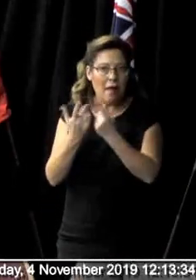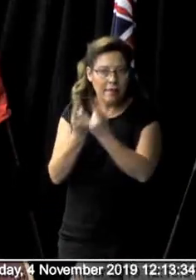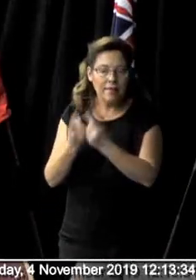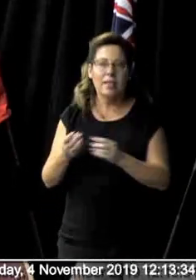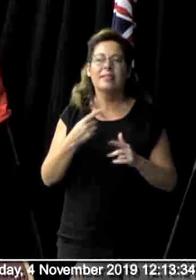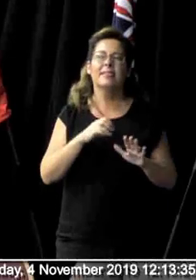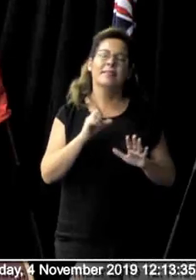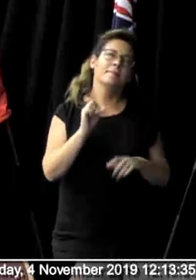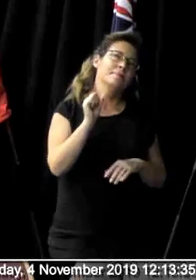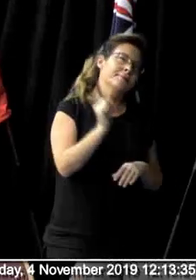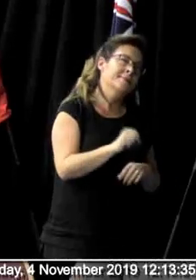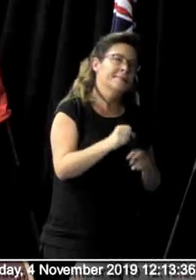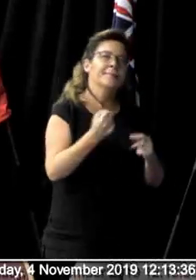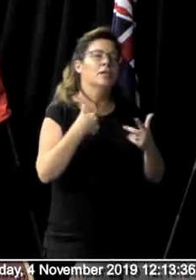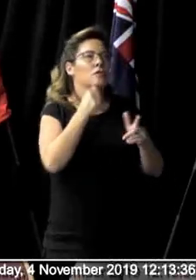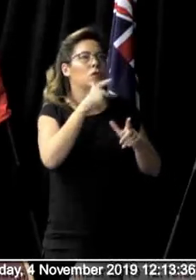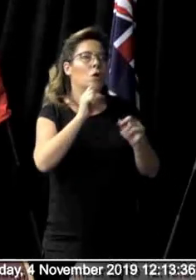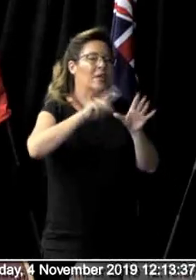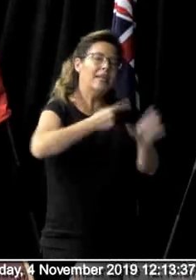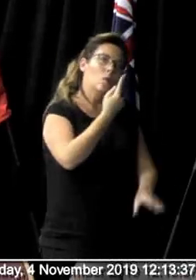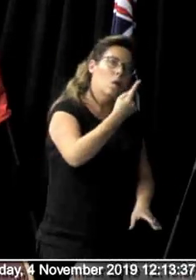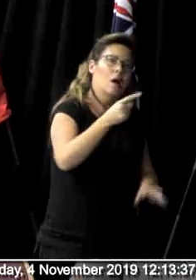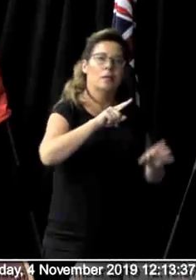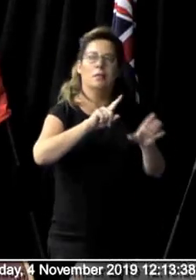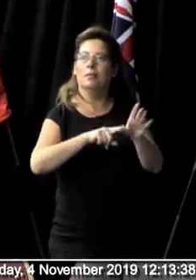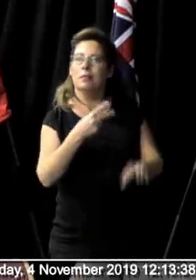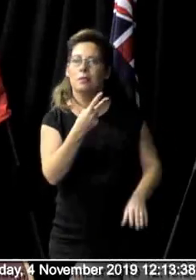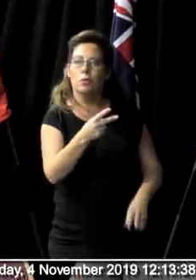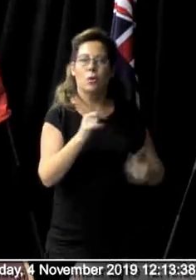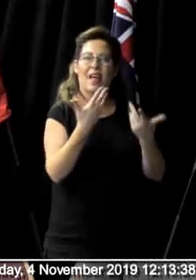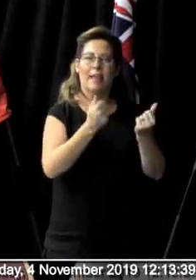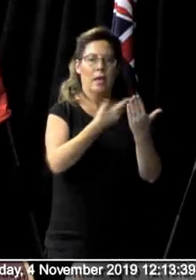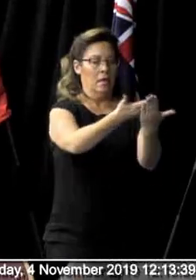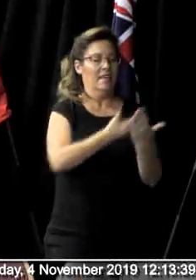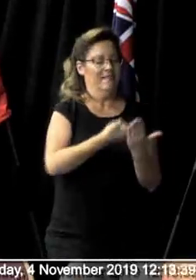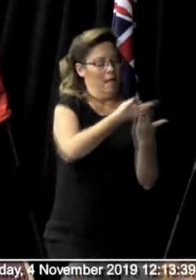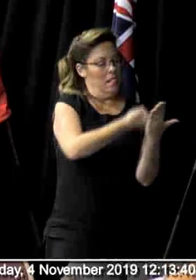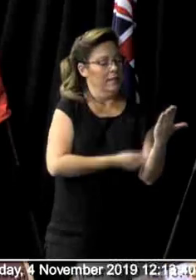it will have year one English book and it’s a grid or certain line spacing.